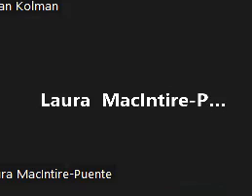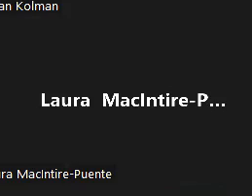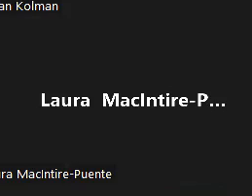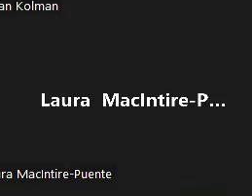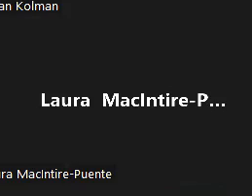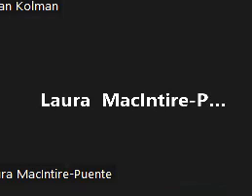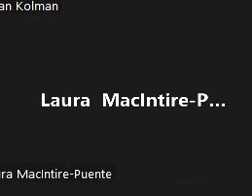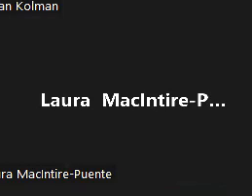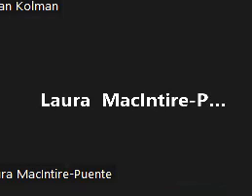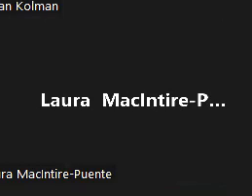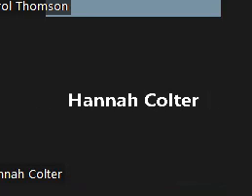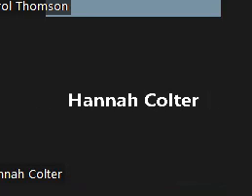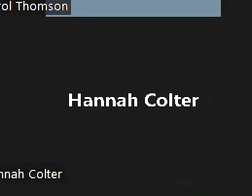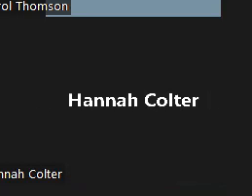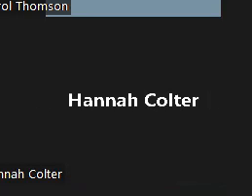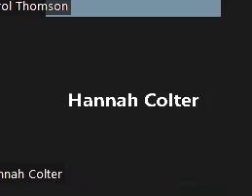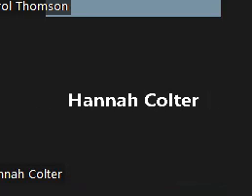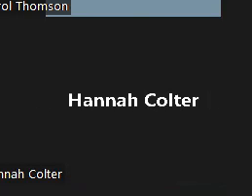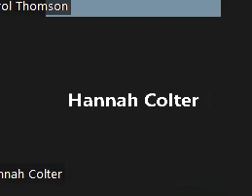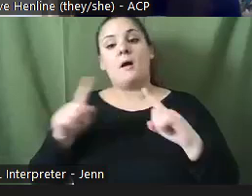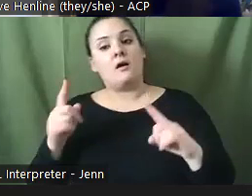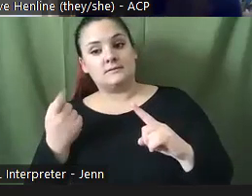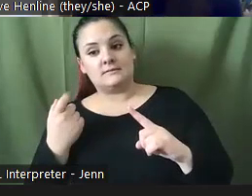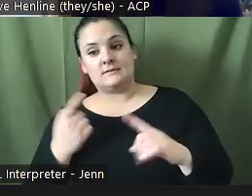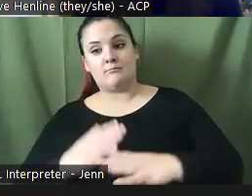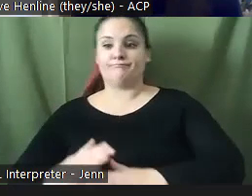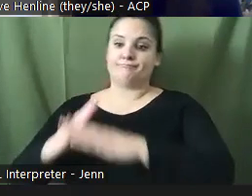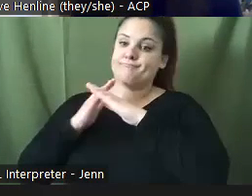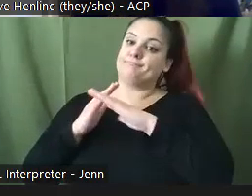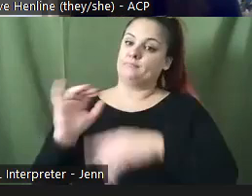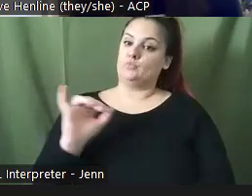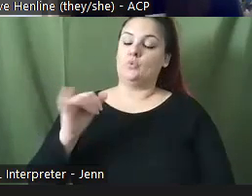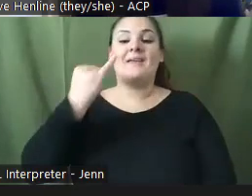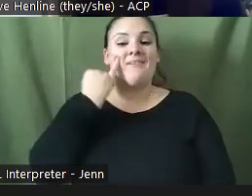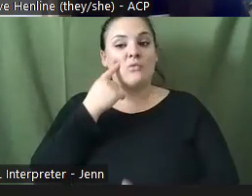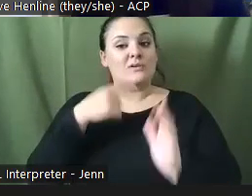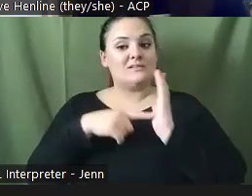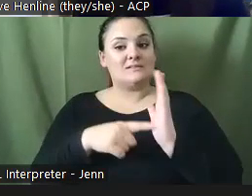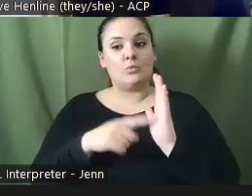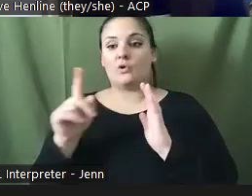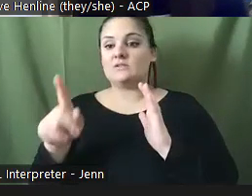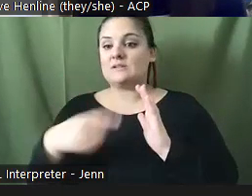be preventative in that if there is a threat for violence to occur, somebody can still apply